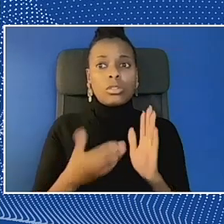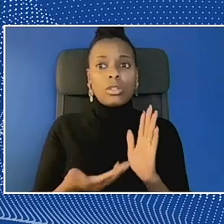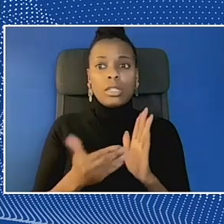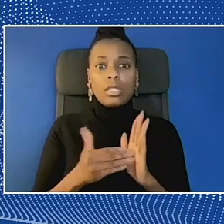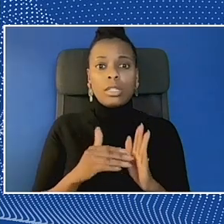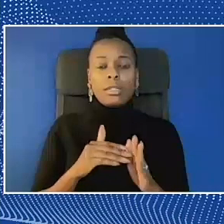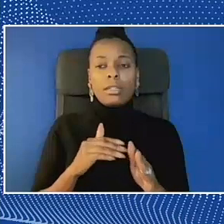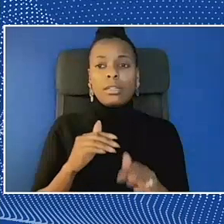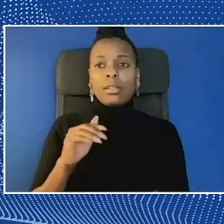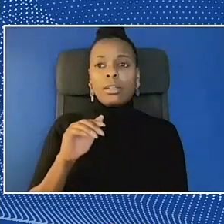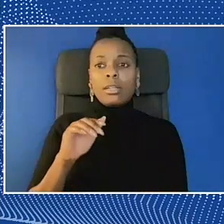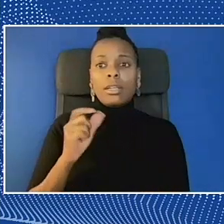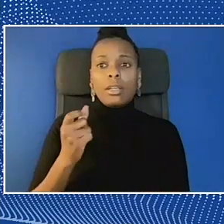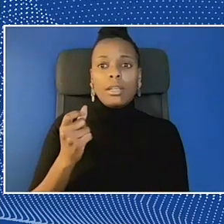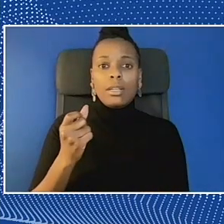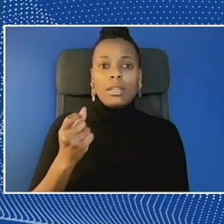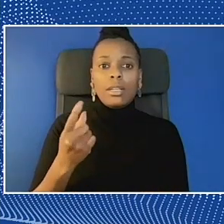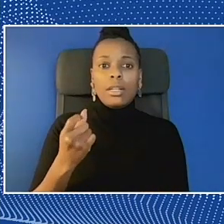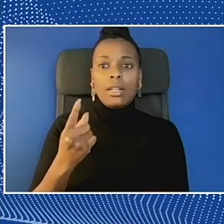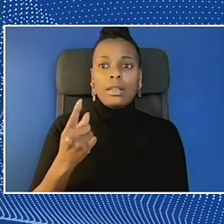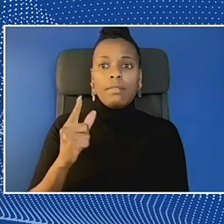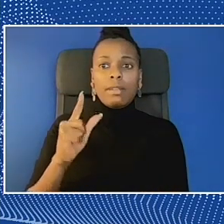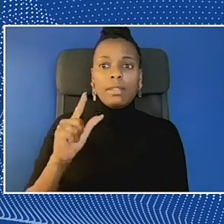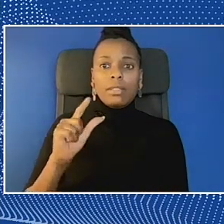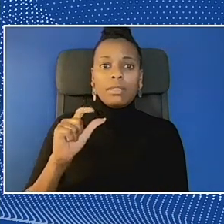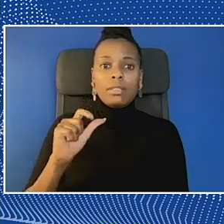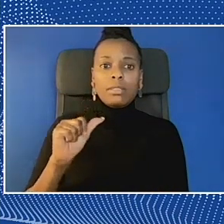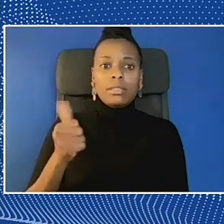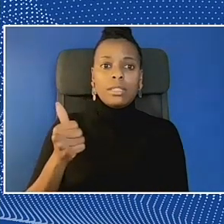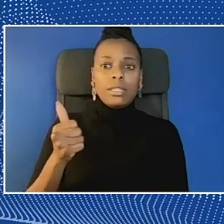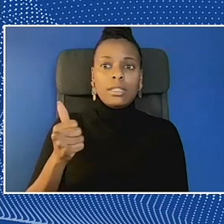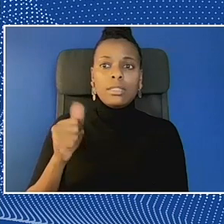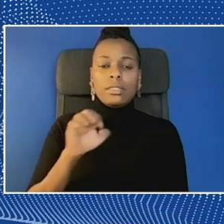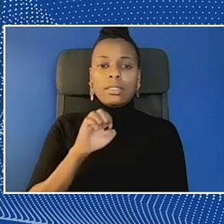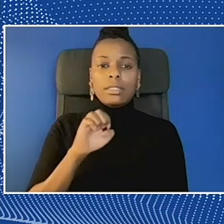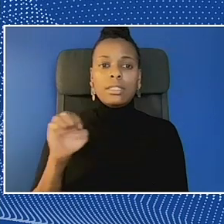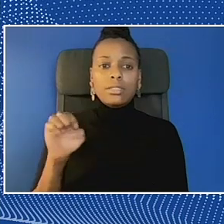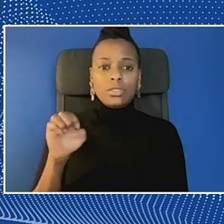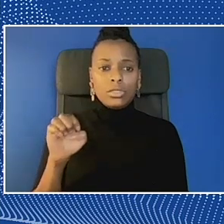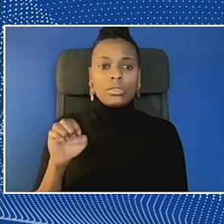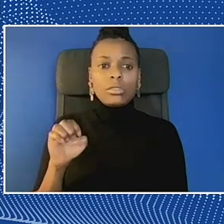hour? So I have 11:10 Eastern and we'll go